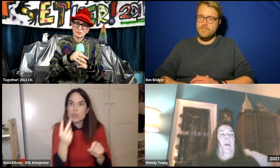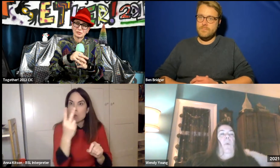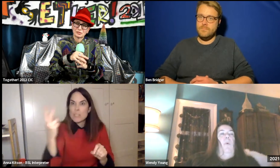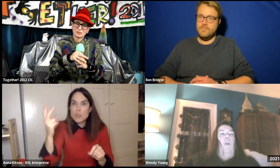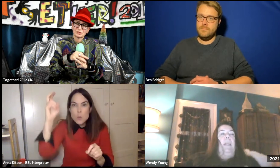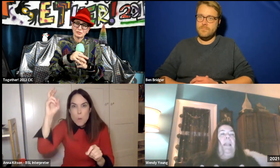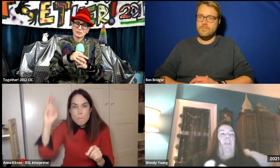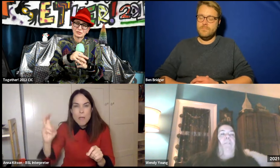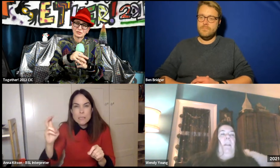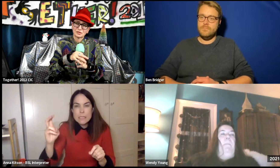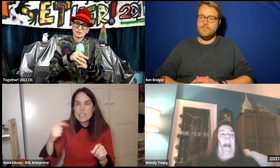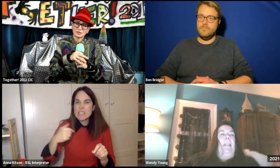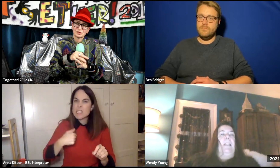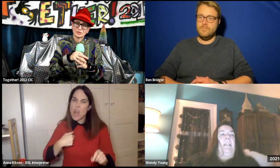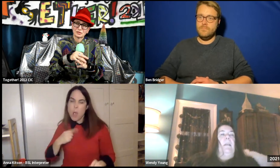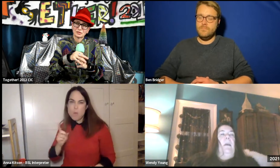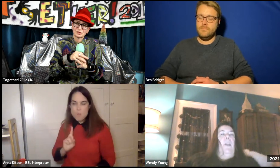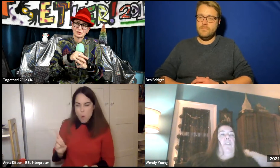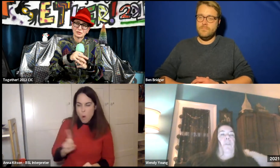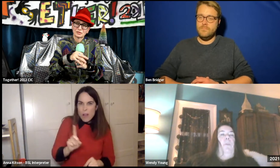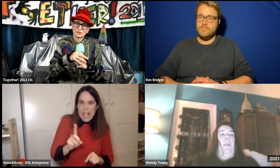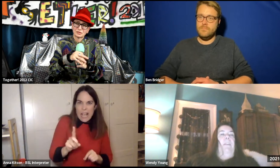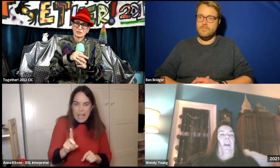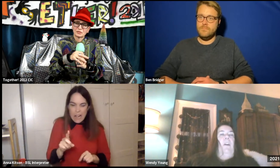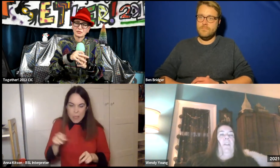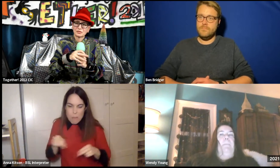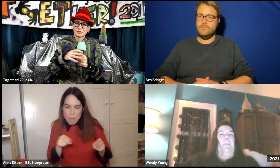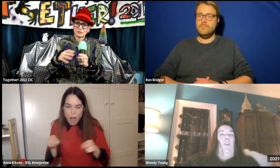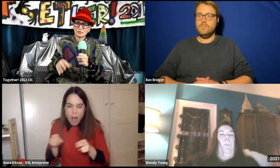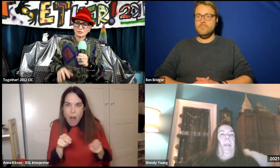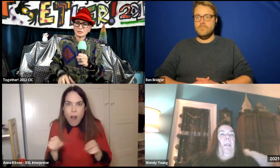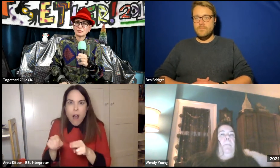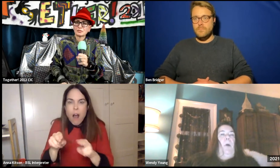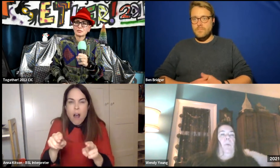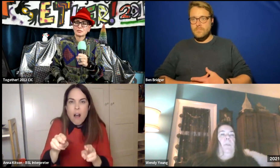Walking gravel paths through graveyards absorbing the bones.